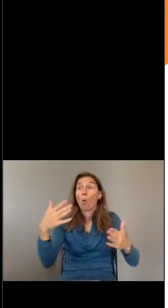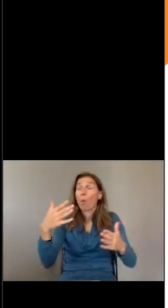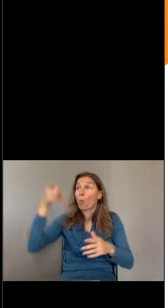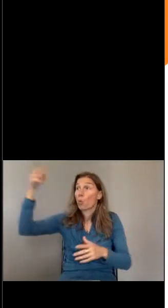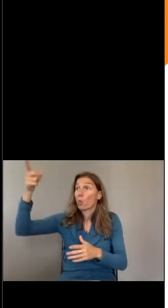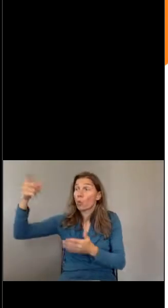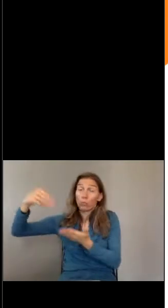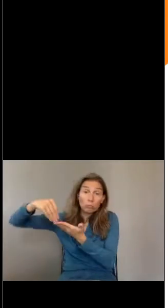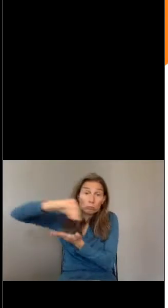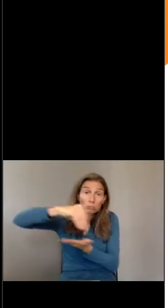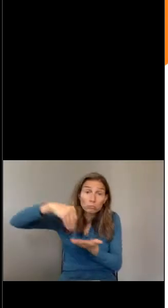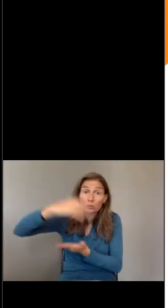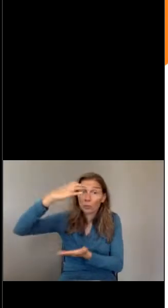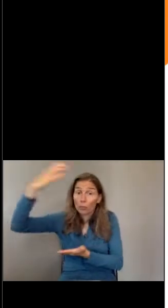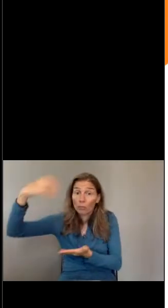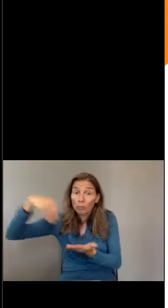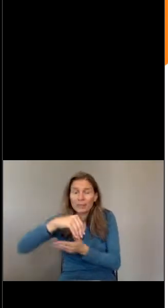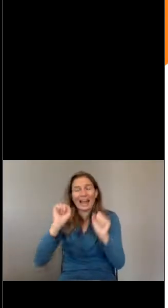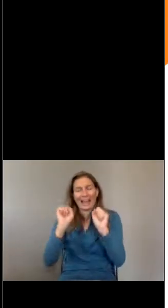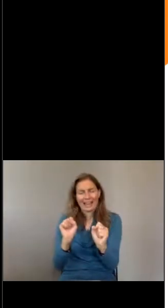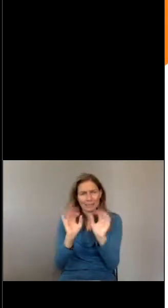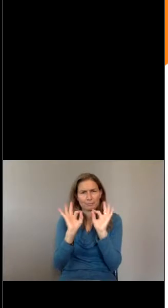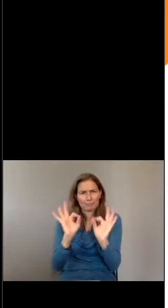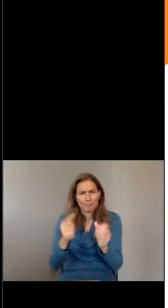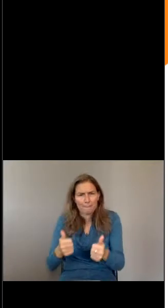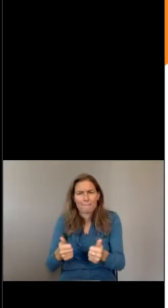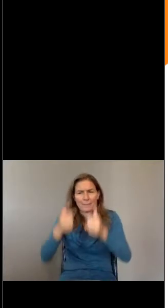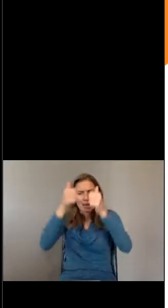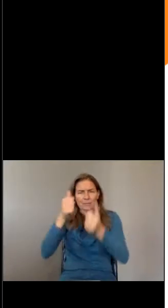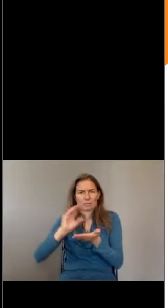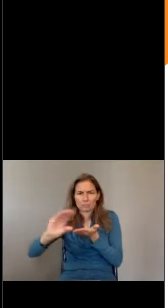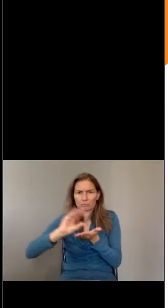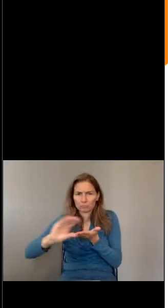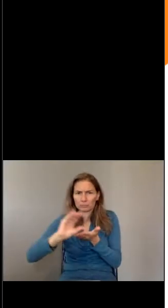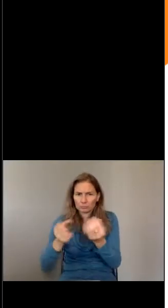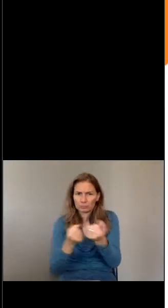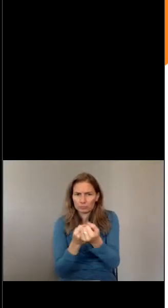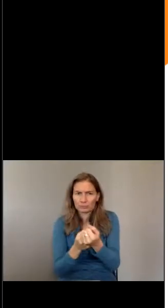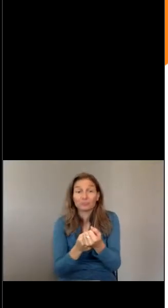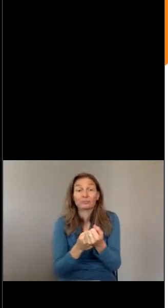And the last and most important of all is not only are we developing evidence,